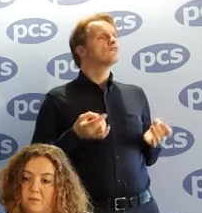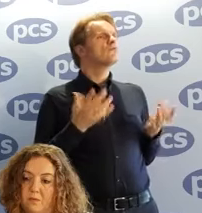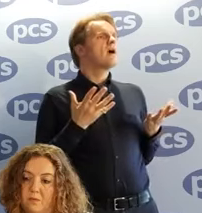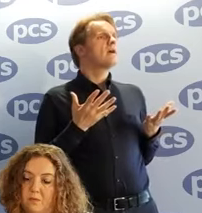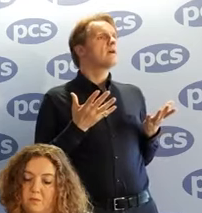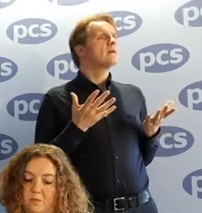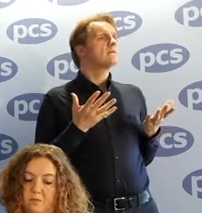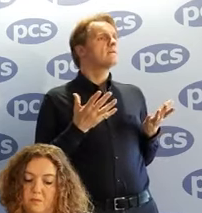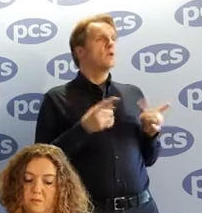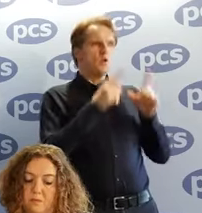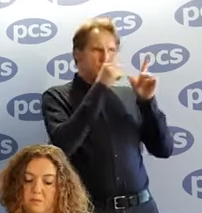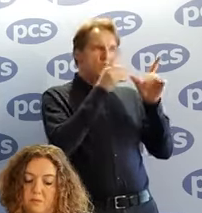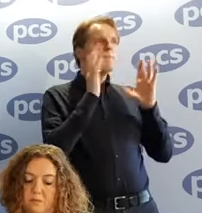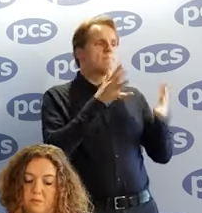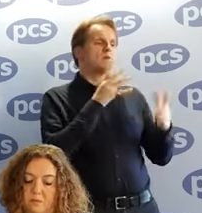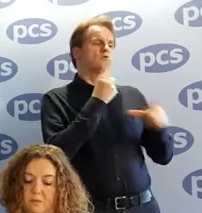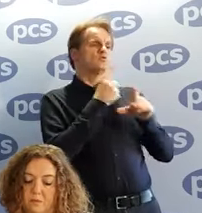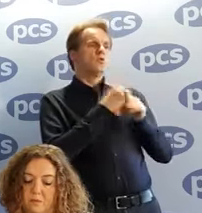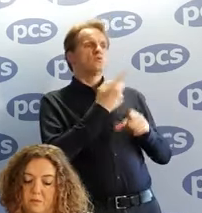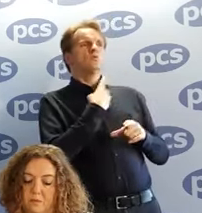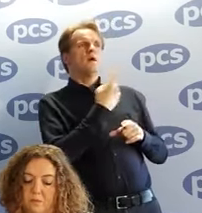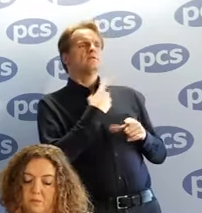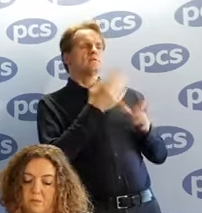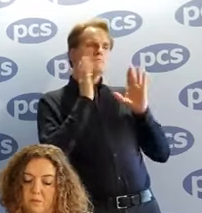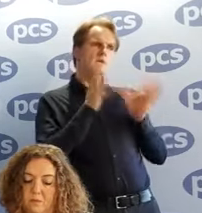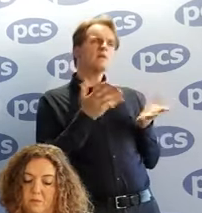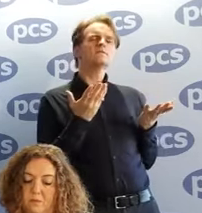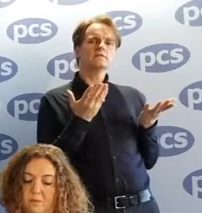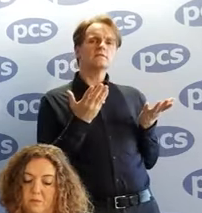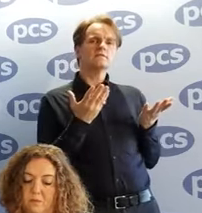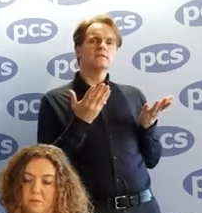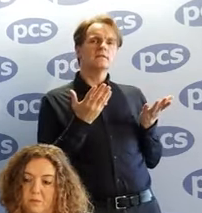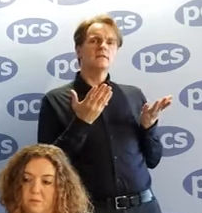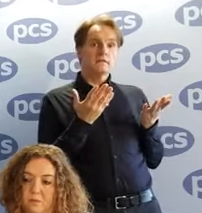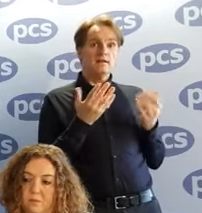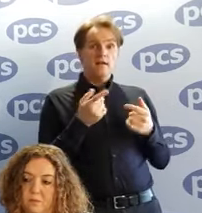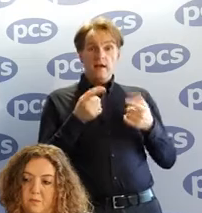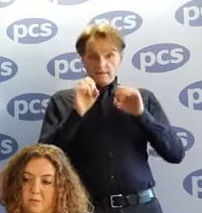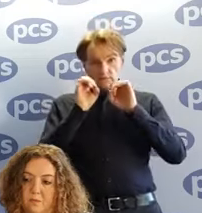you must talk to us in a more serious way and I think the thing I'd stress to members about approach is this is different to